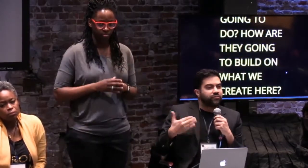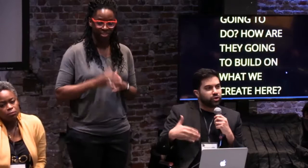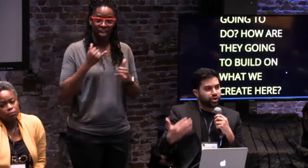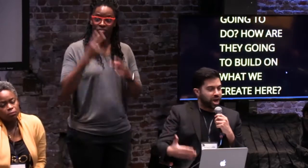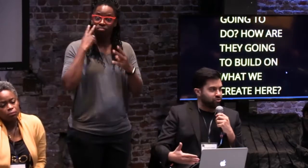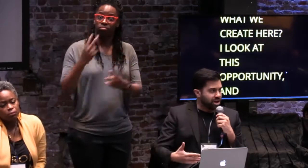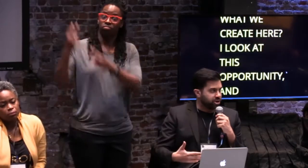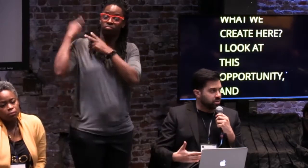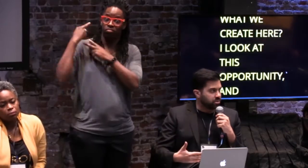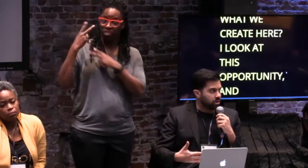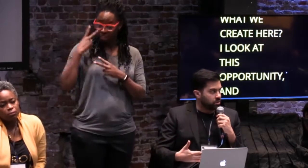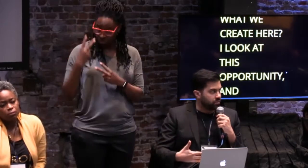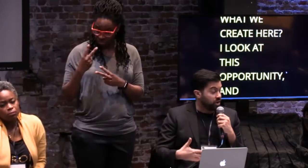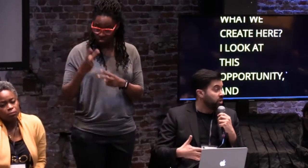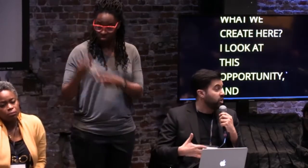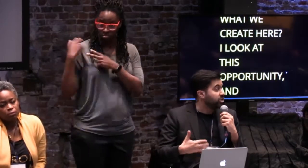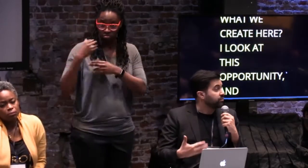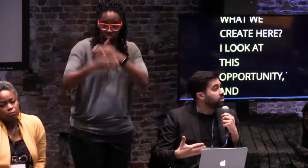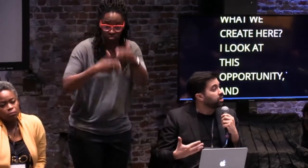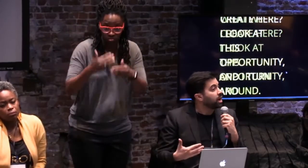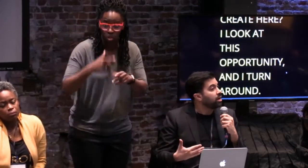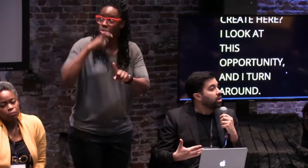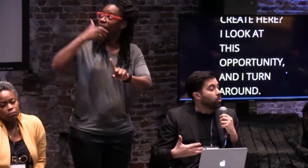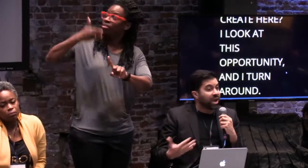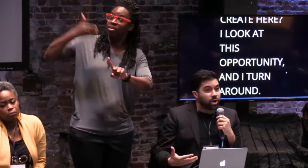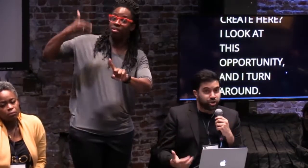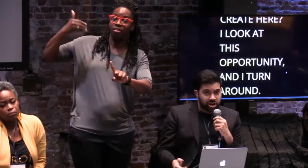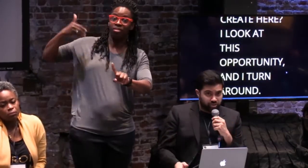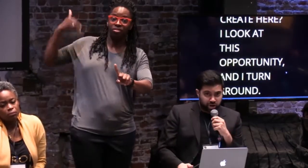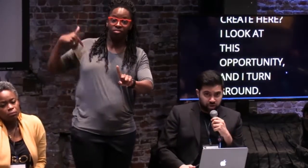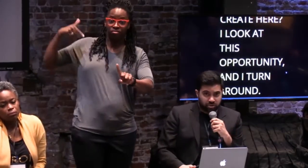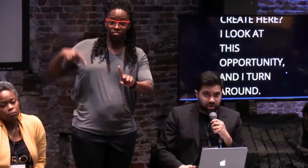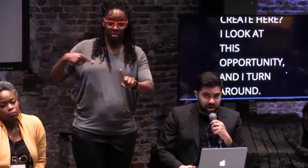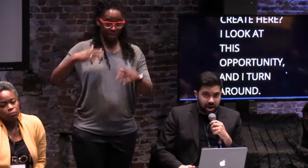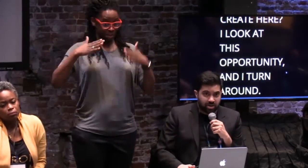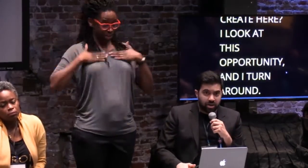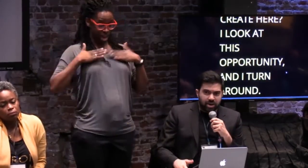the future generations are gonna look very, very different than what our generation looks like now.